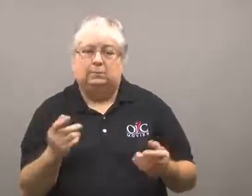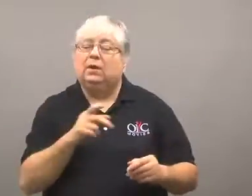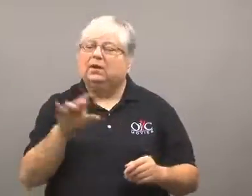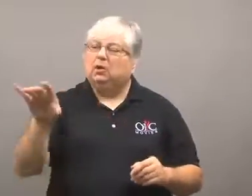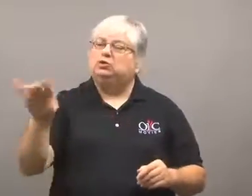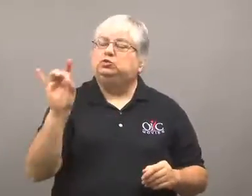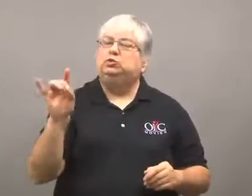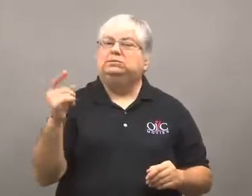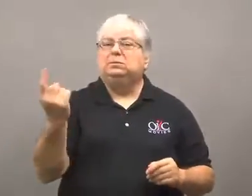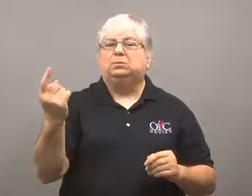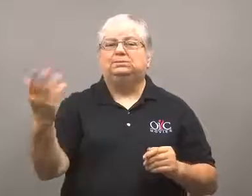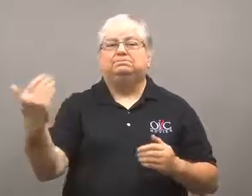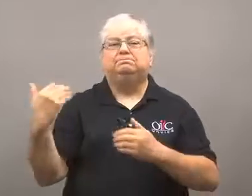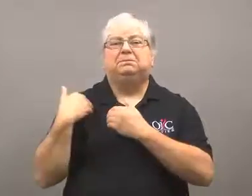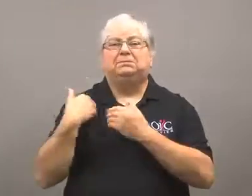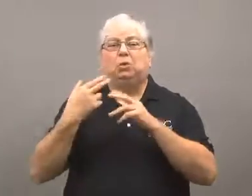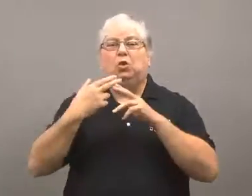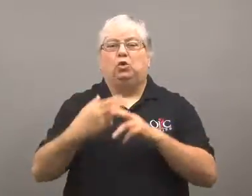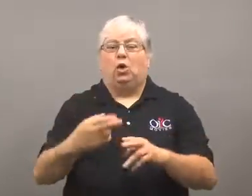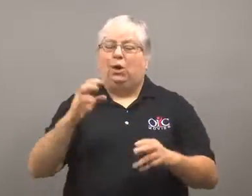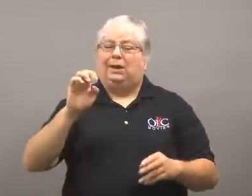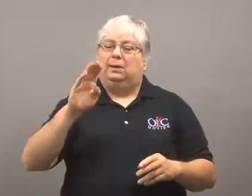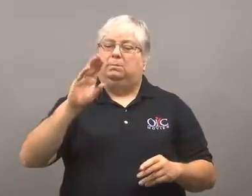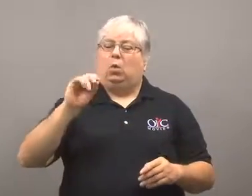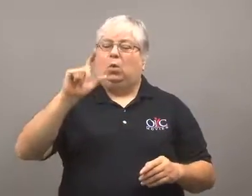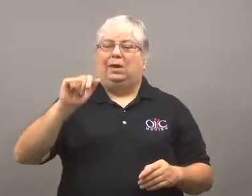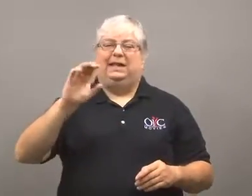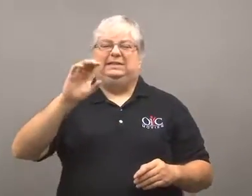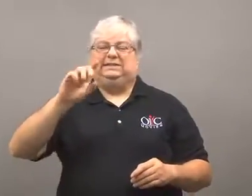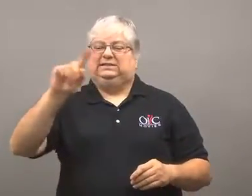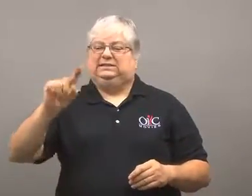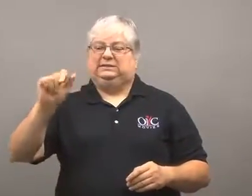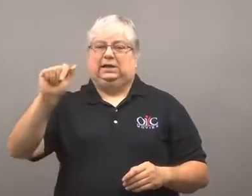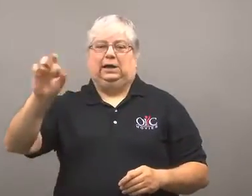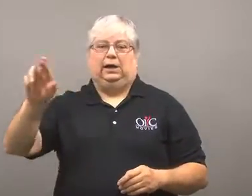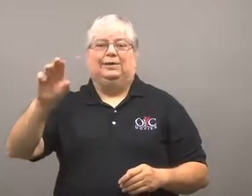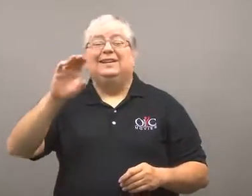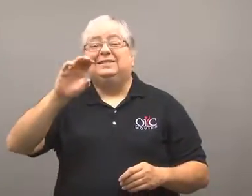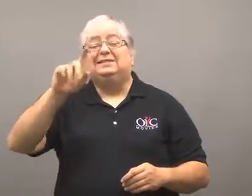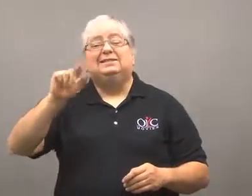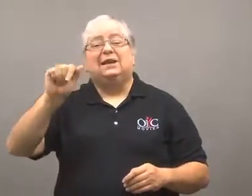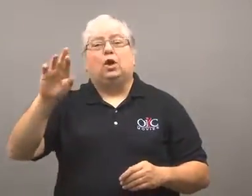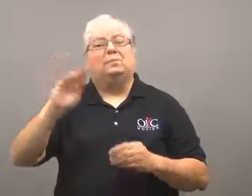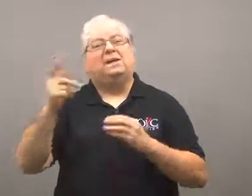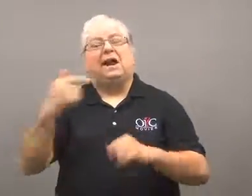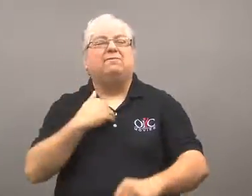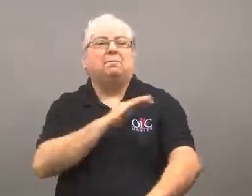He has chosen someone to be an Ebola czar.